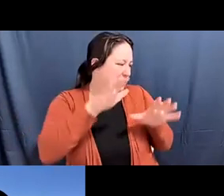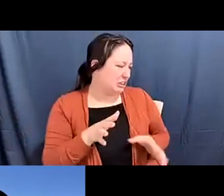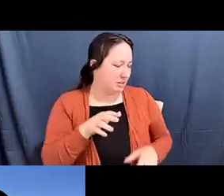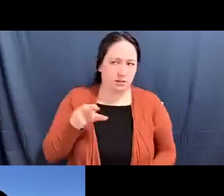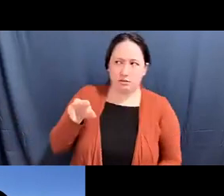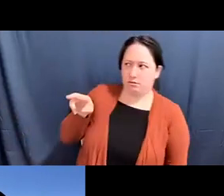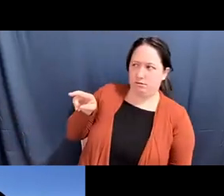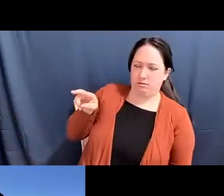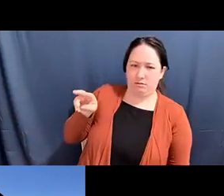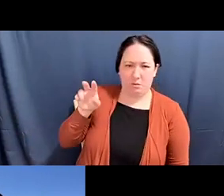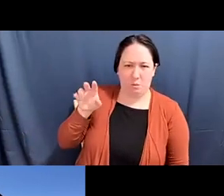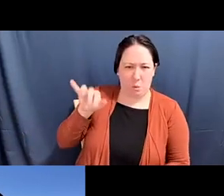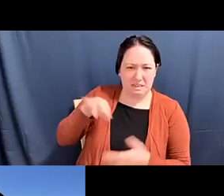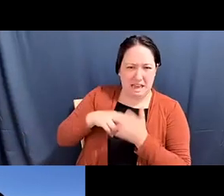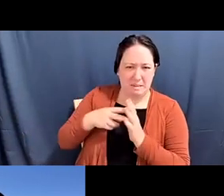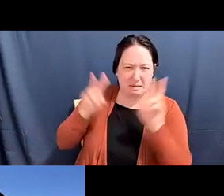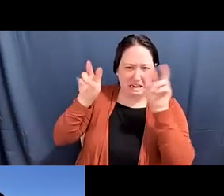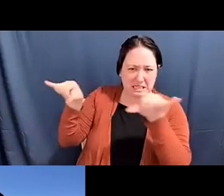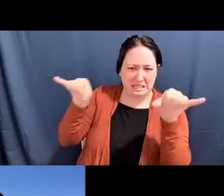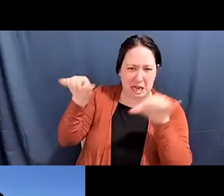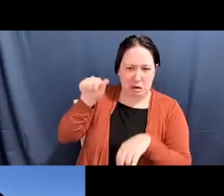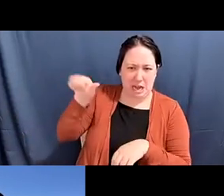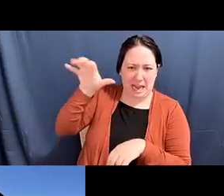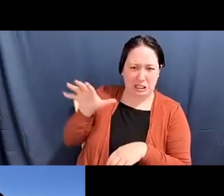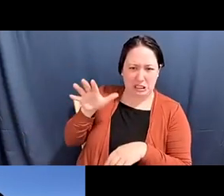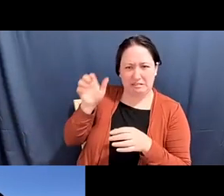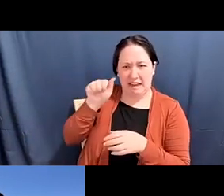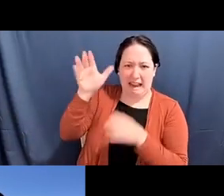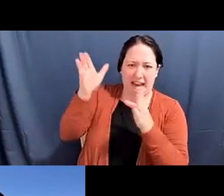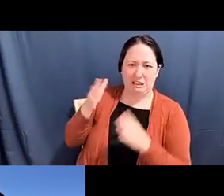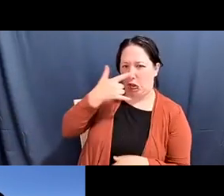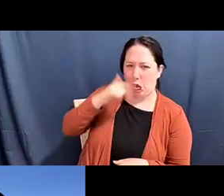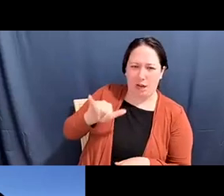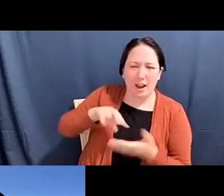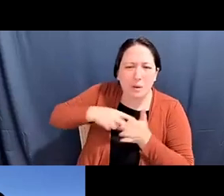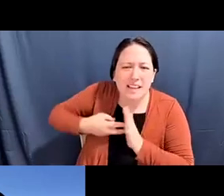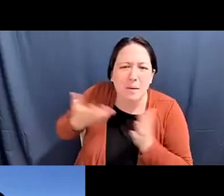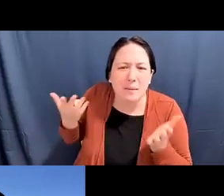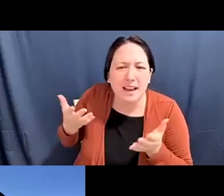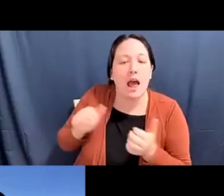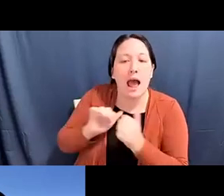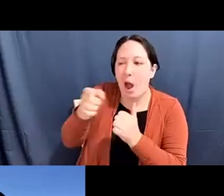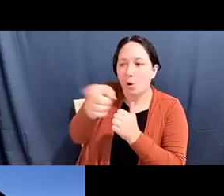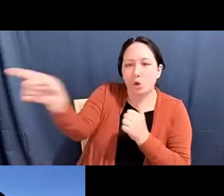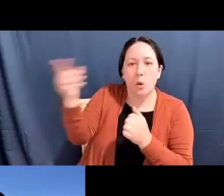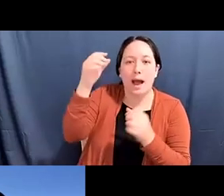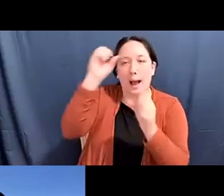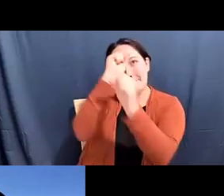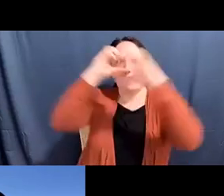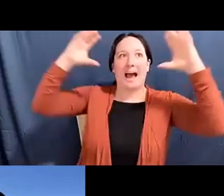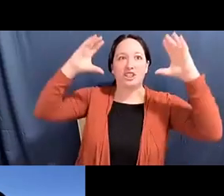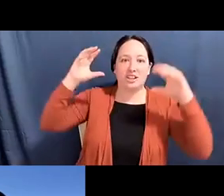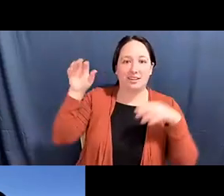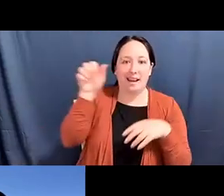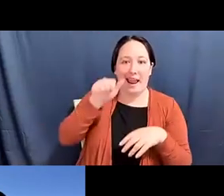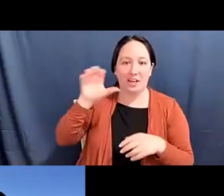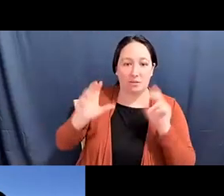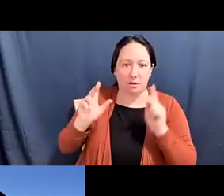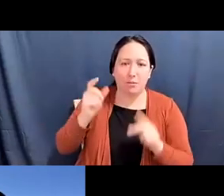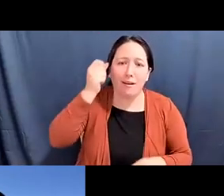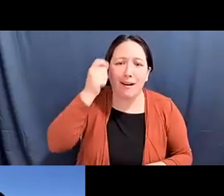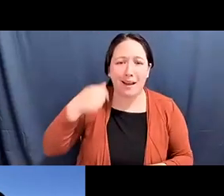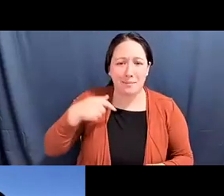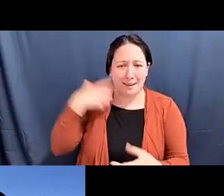Diane Fujino: is a... is a standard Asian, or what is a typical Asian, or how do we imagine Asian Americans? I guess, because I've been in the movement a long time, in an Asian American studies.